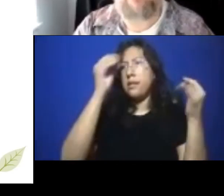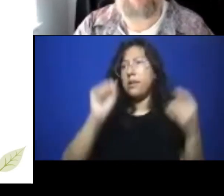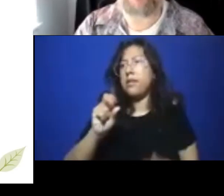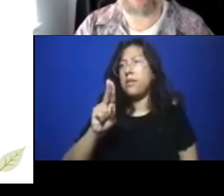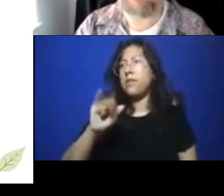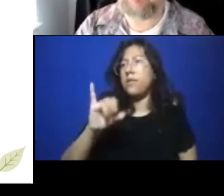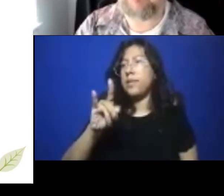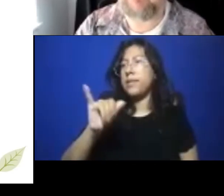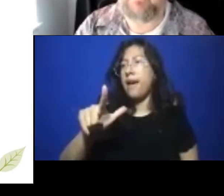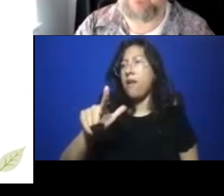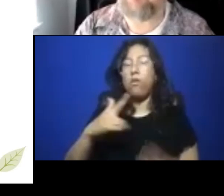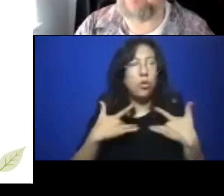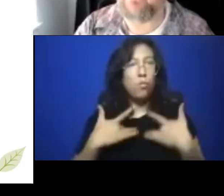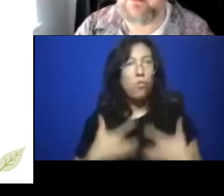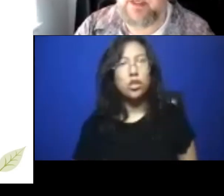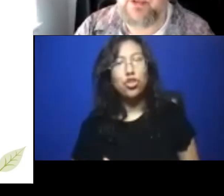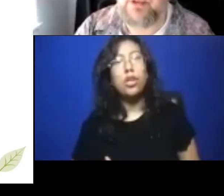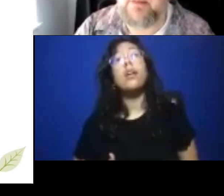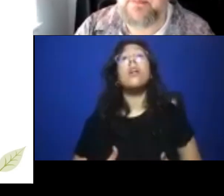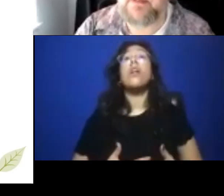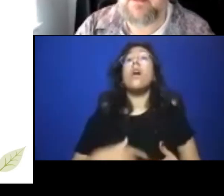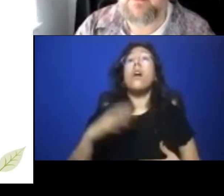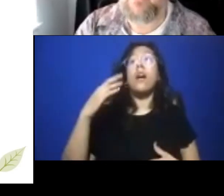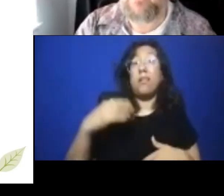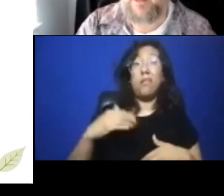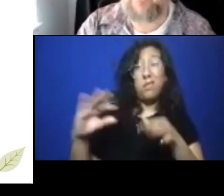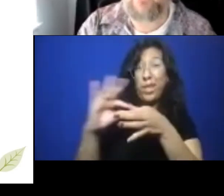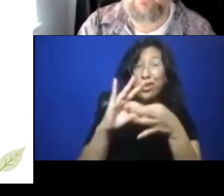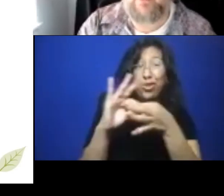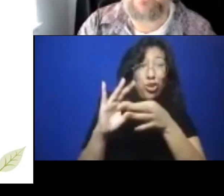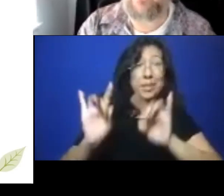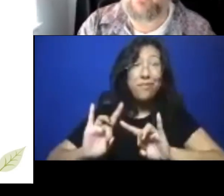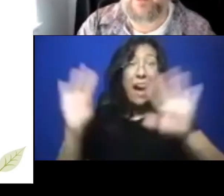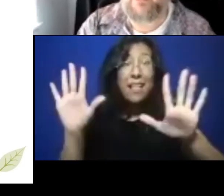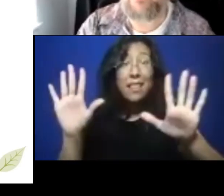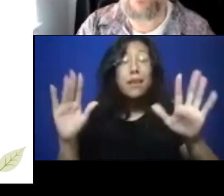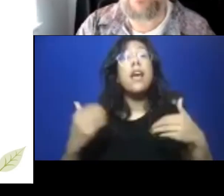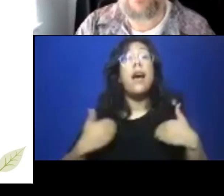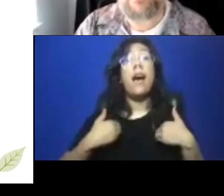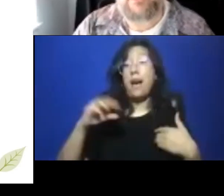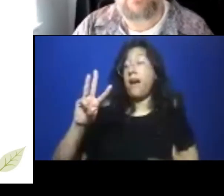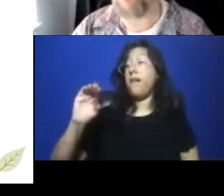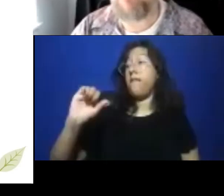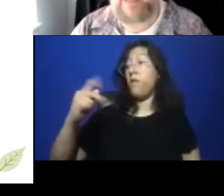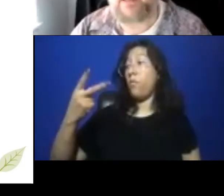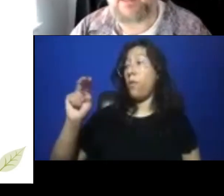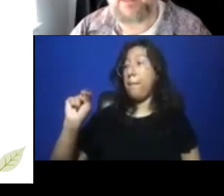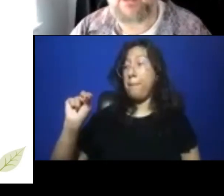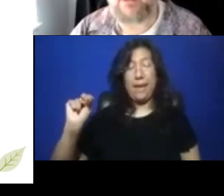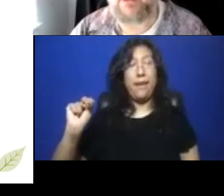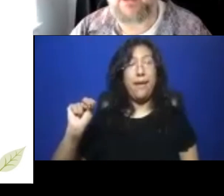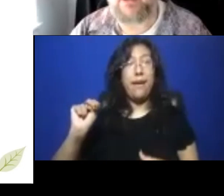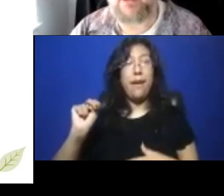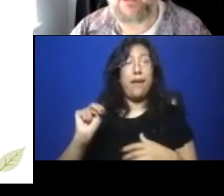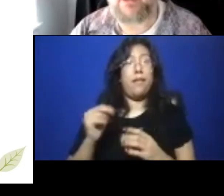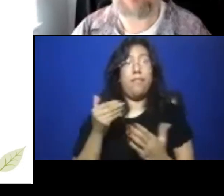when folks are in violent relationships, having a weapon around dramatically